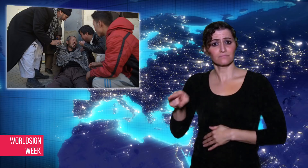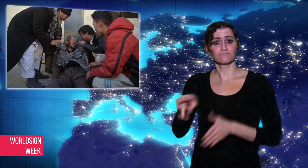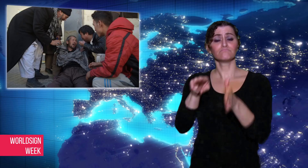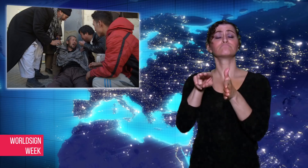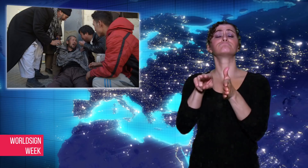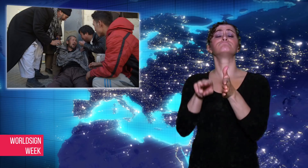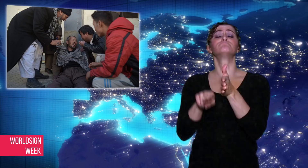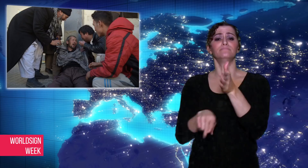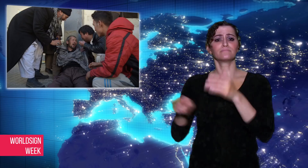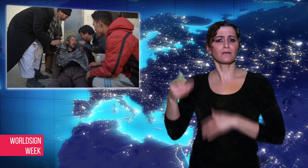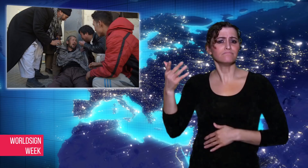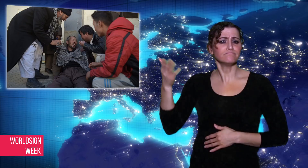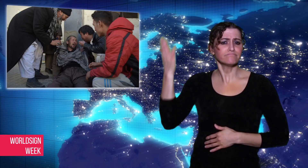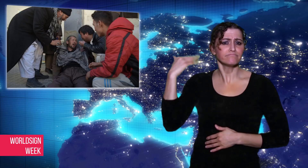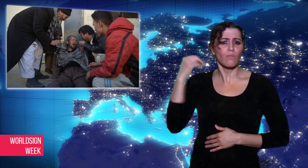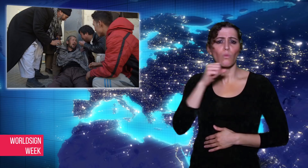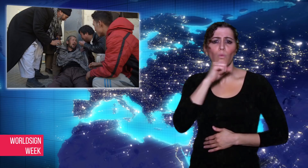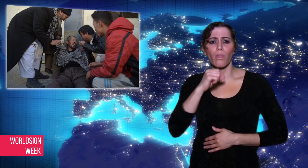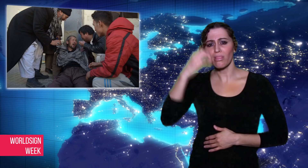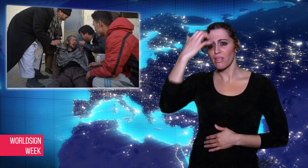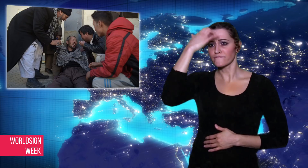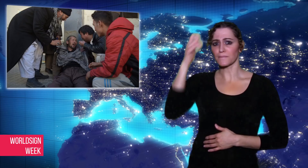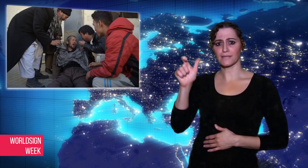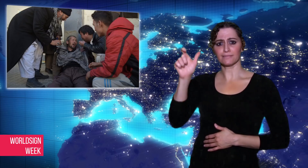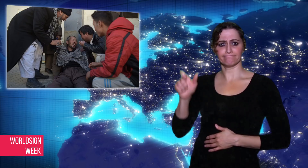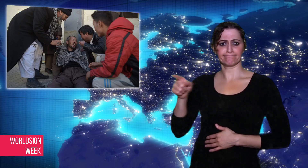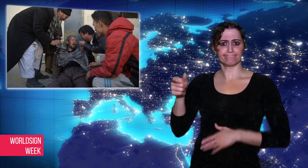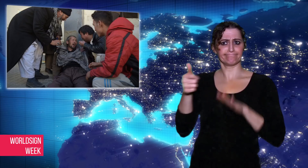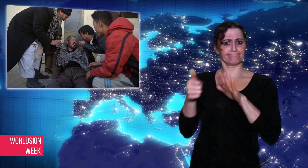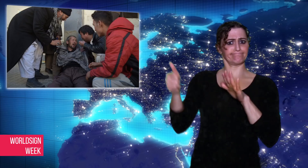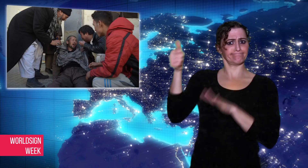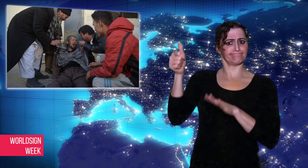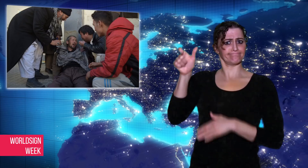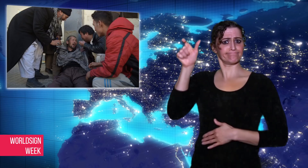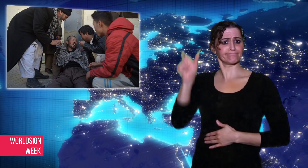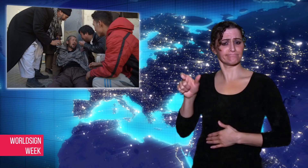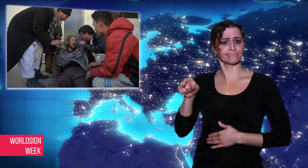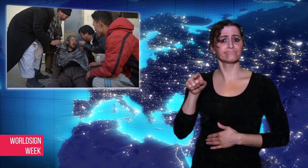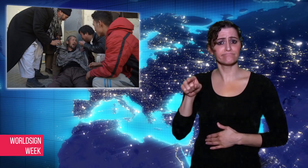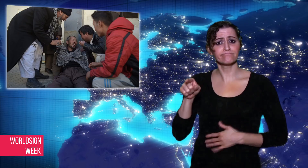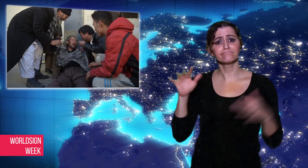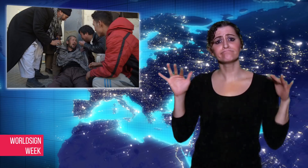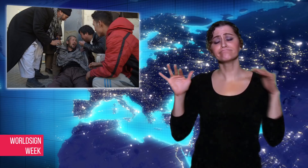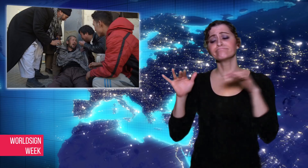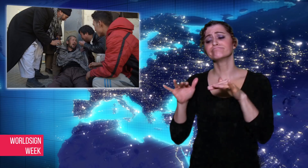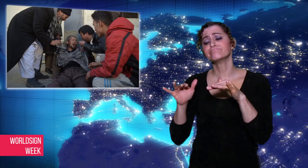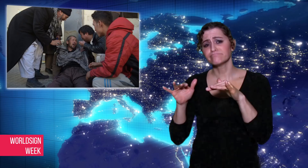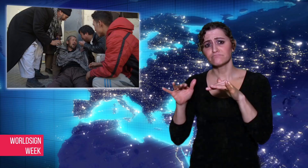killing 17 people. No one claimed